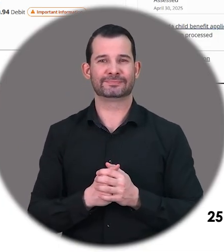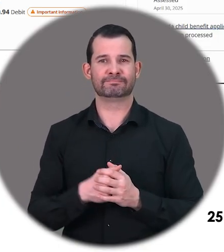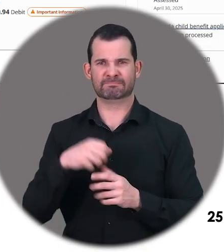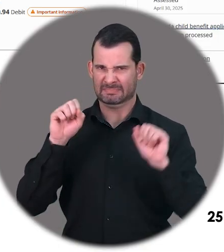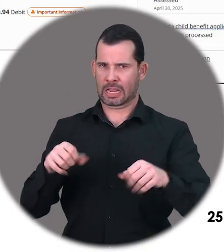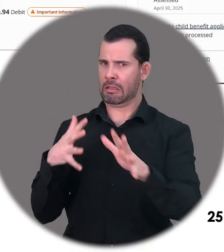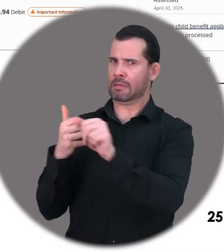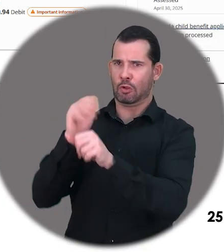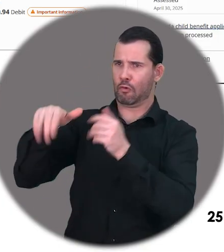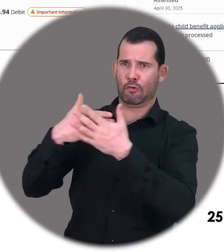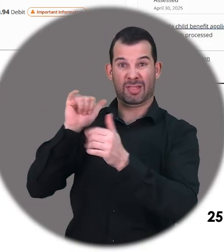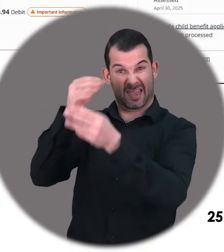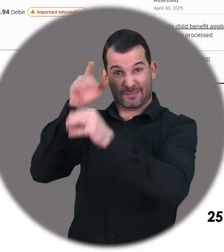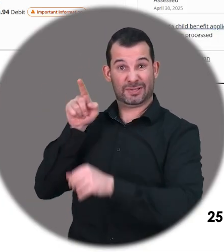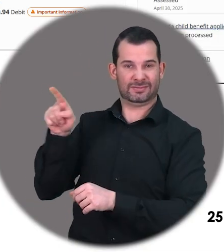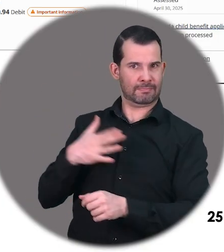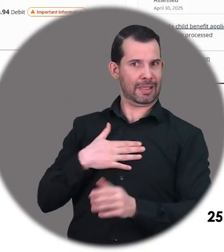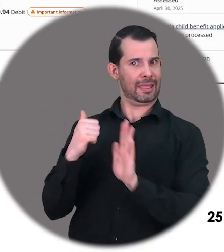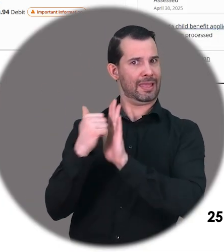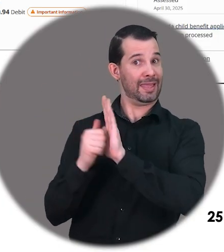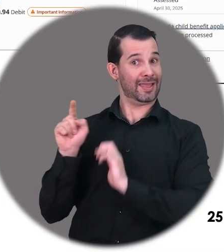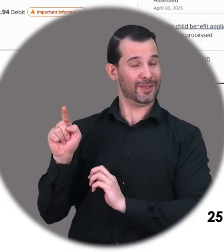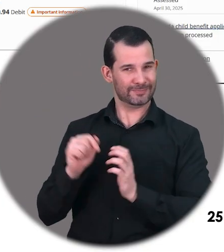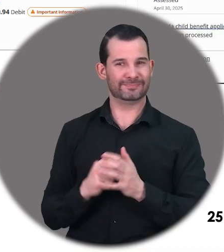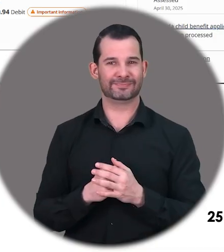You can update all this information in My Account.